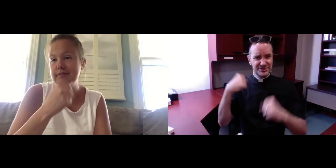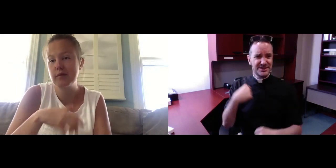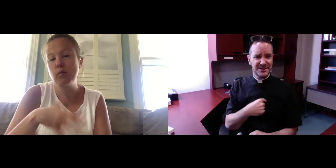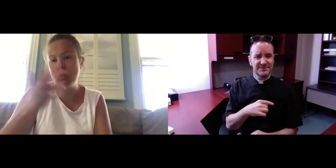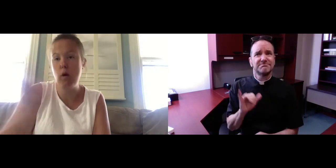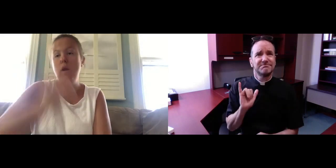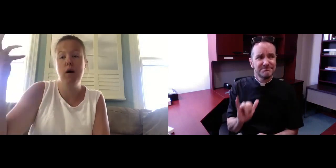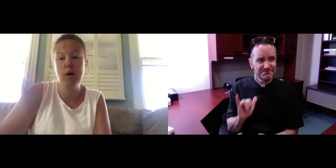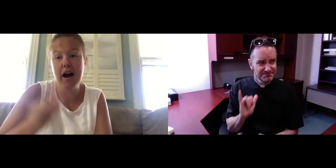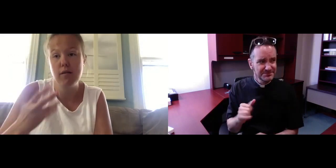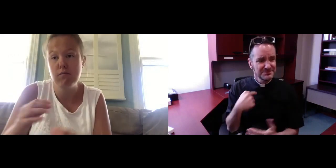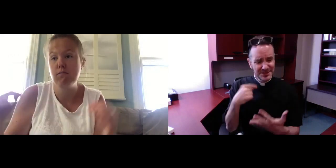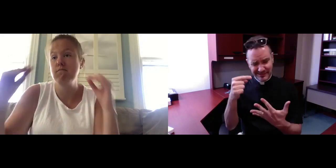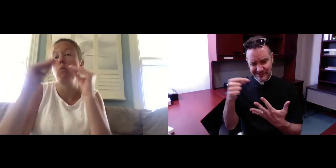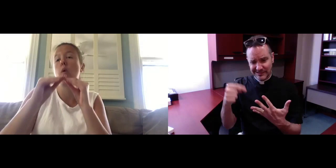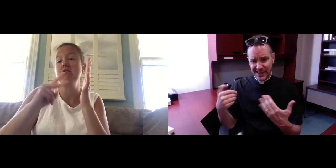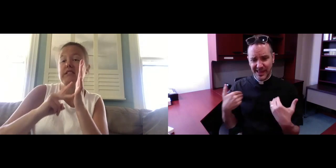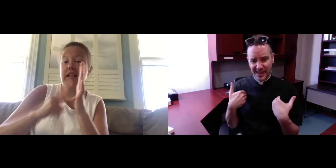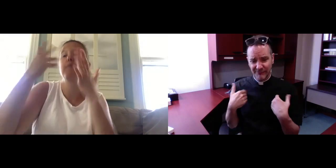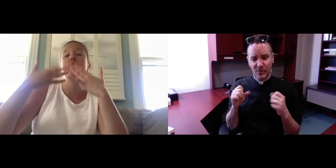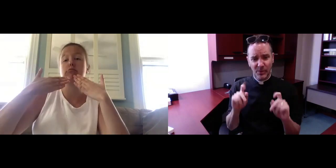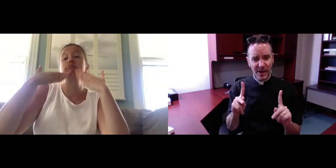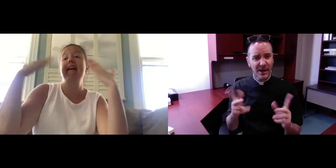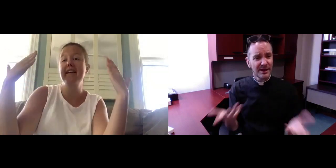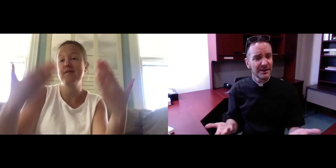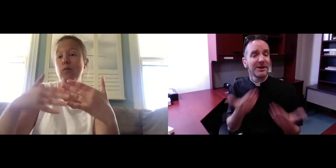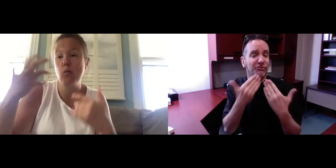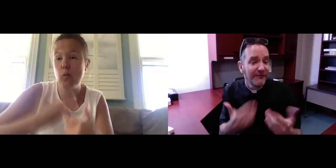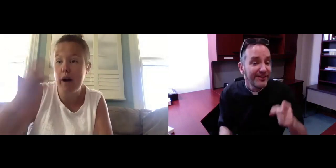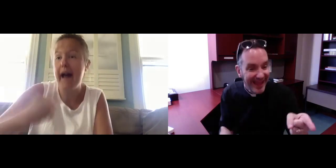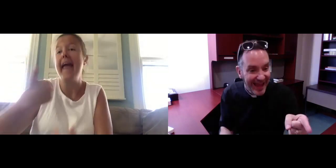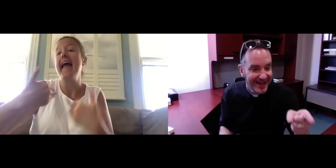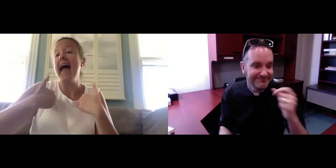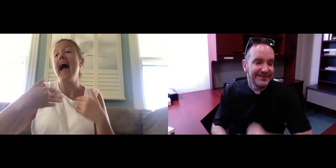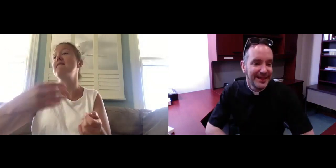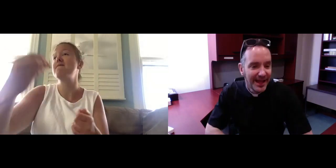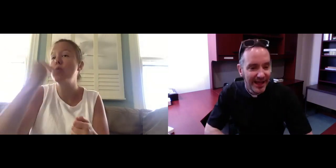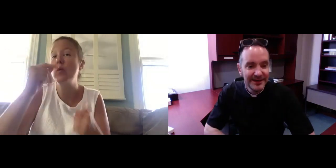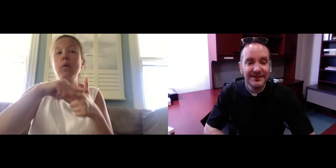But I think in this time this has taught us that we need to be aware of that.